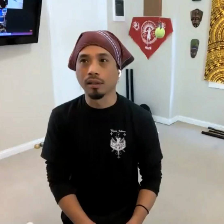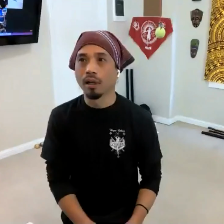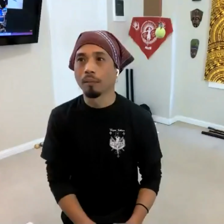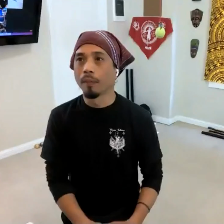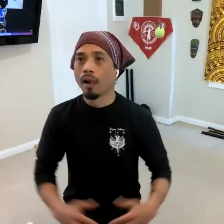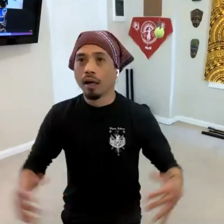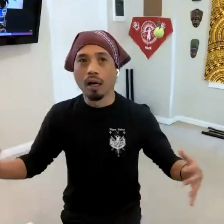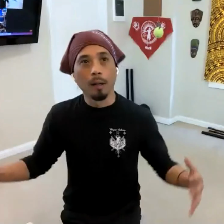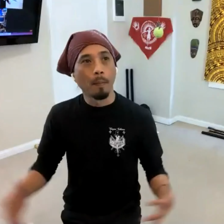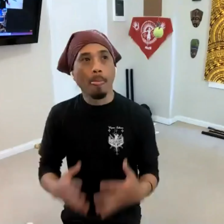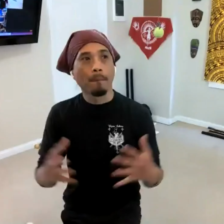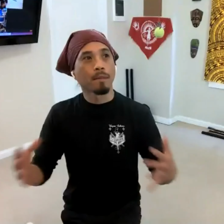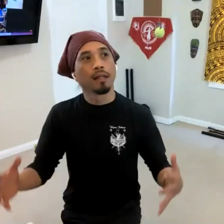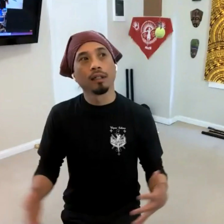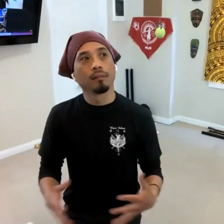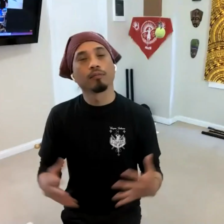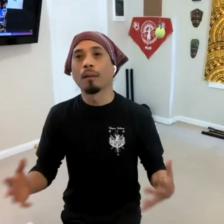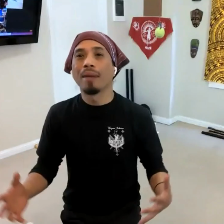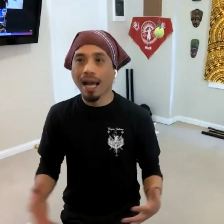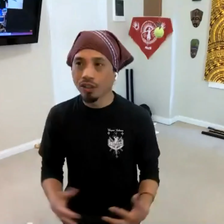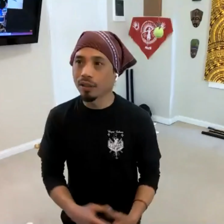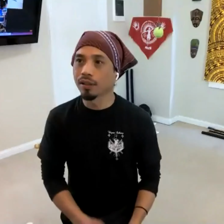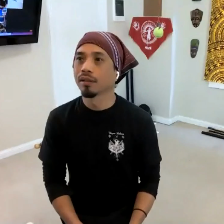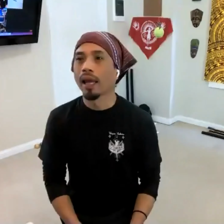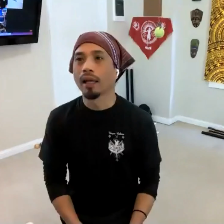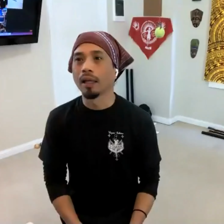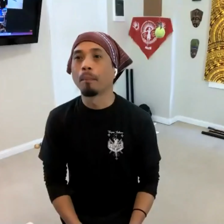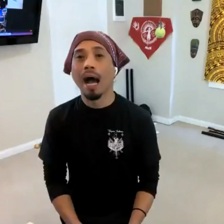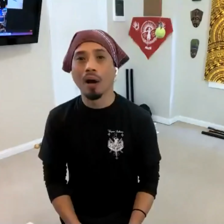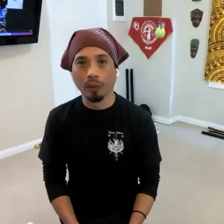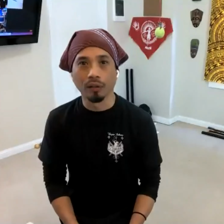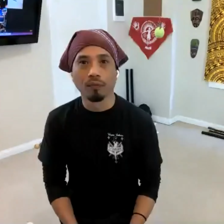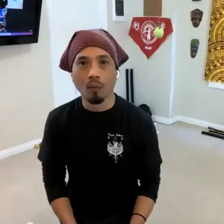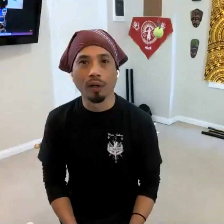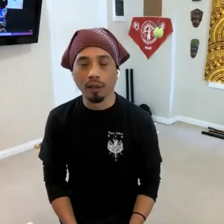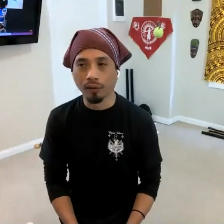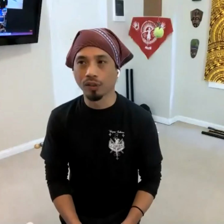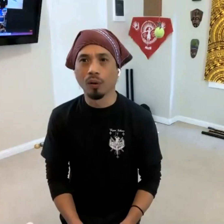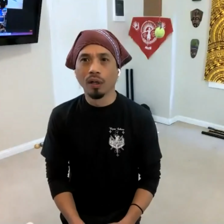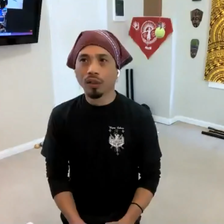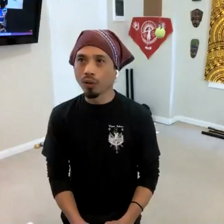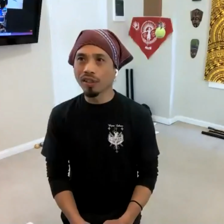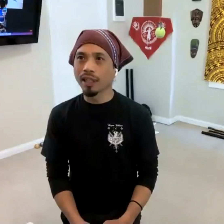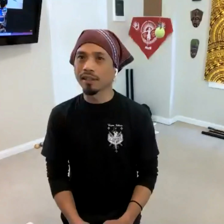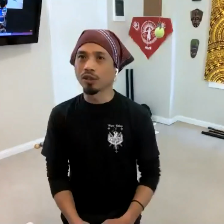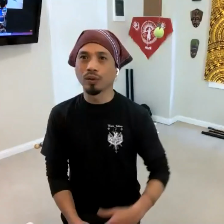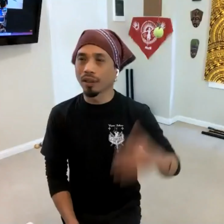YOUTH AND ADULT WHERE IT'S COMPASSIONATE AND EMPOWERING